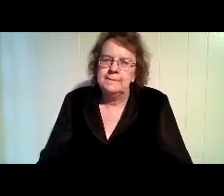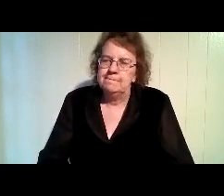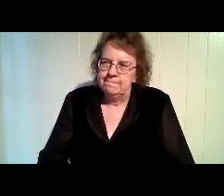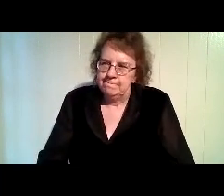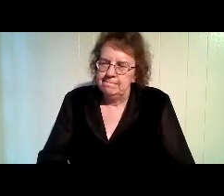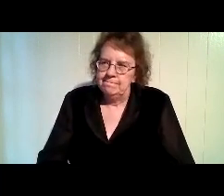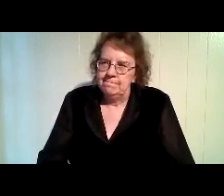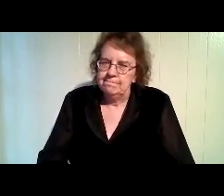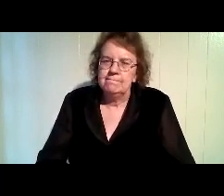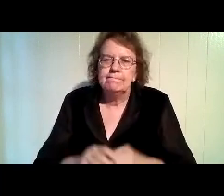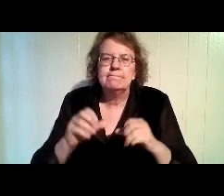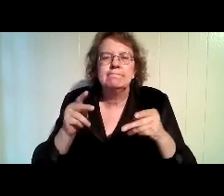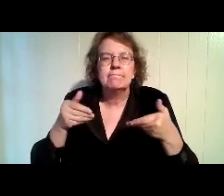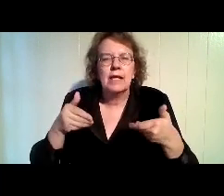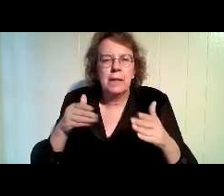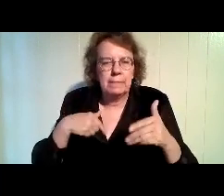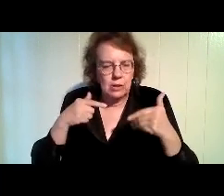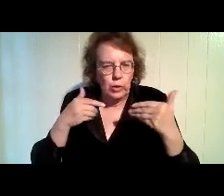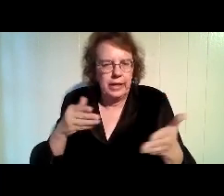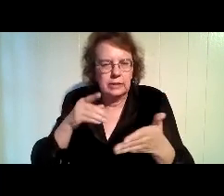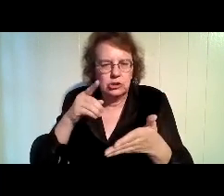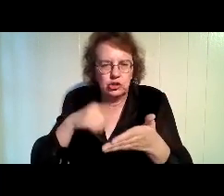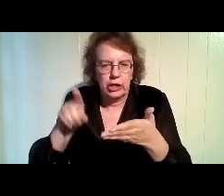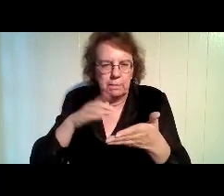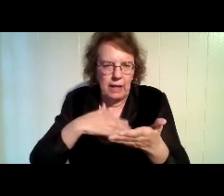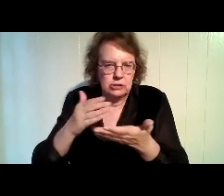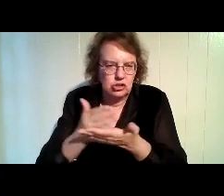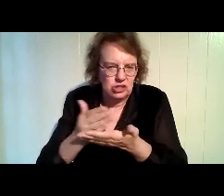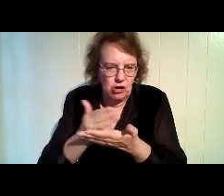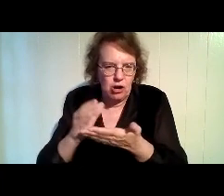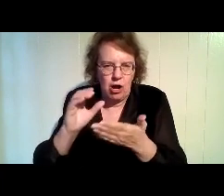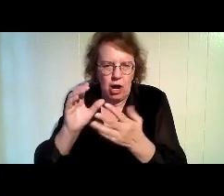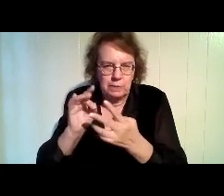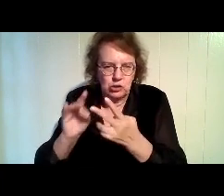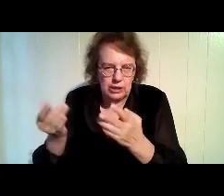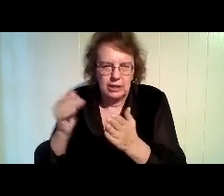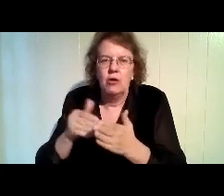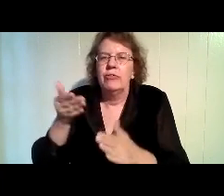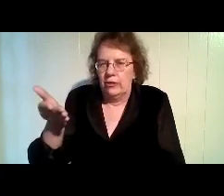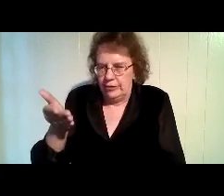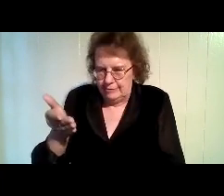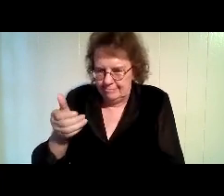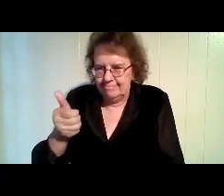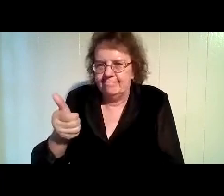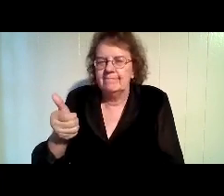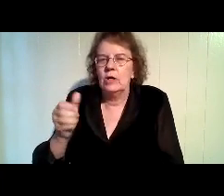OK, let me go ahead and check my share option again. There it is. OK, now it should work.